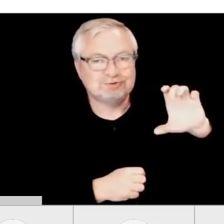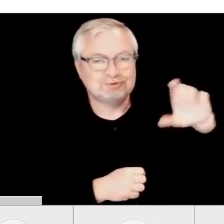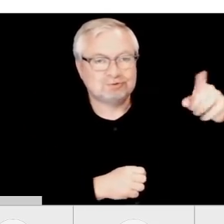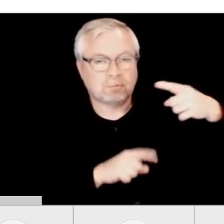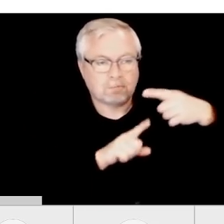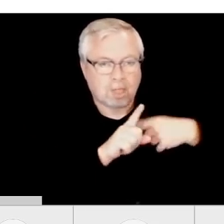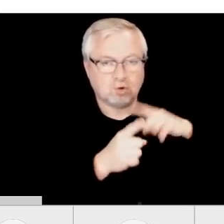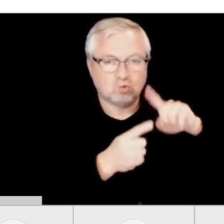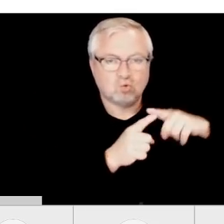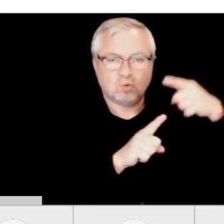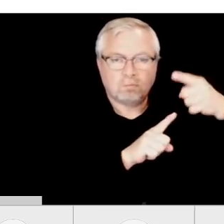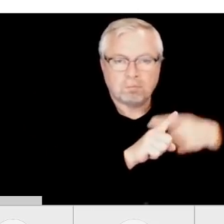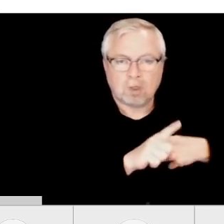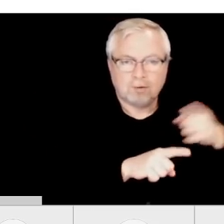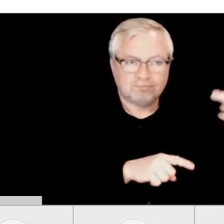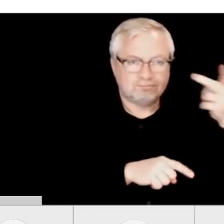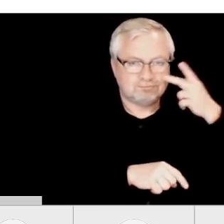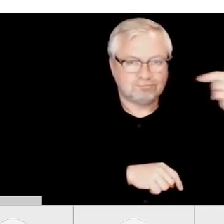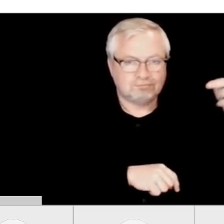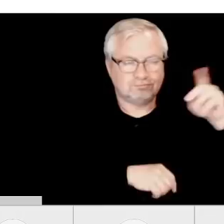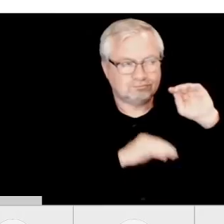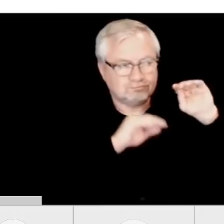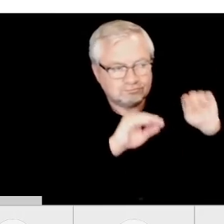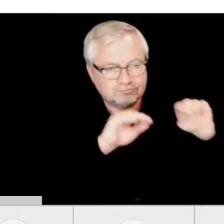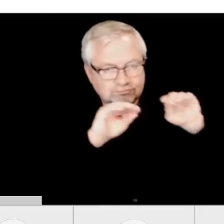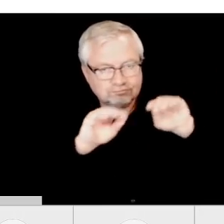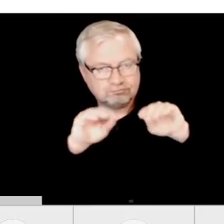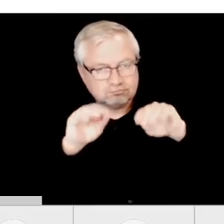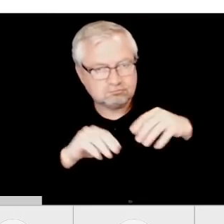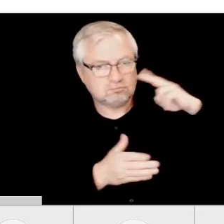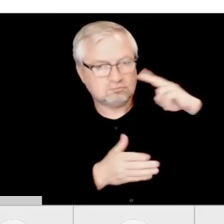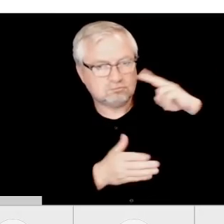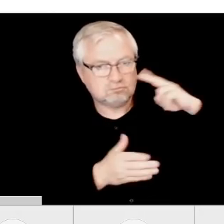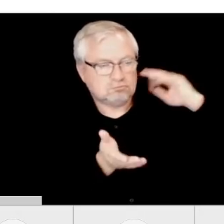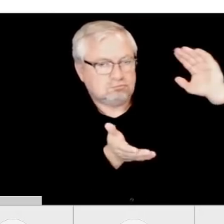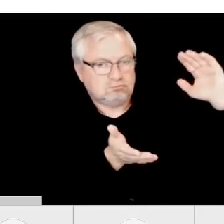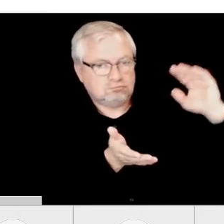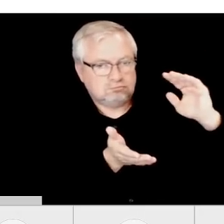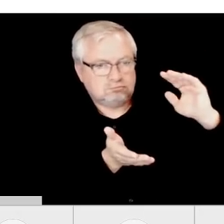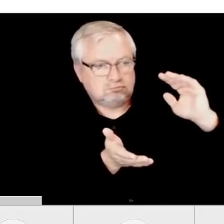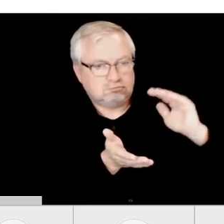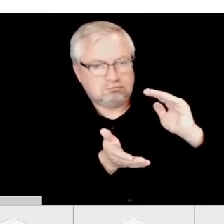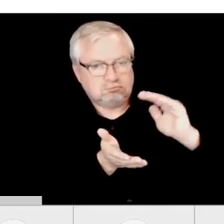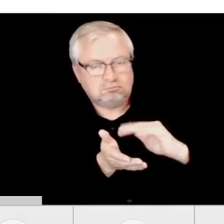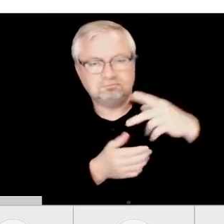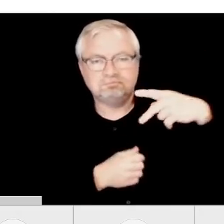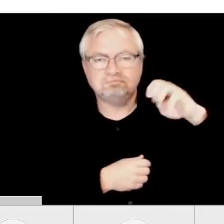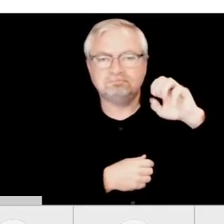more dramatically but it does increase peak in demand with mortality exceeding